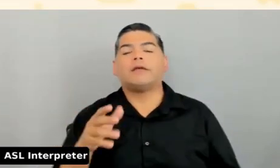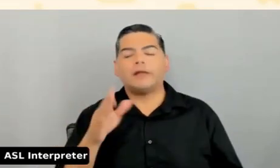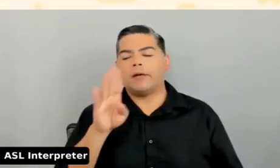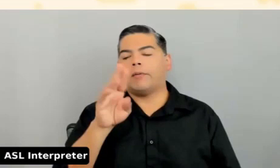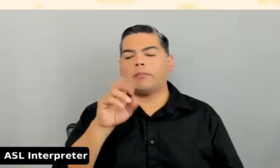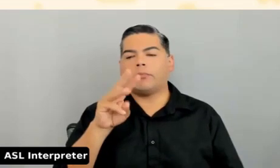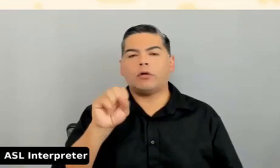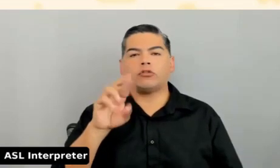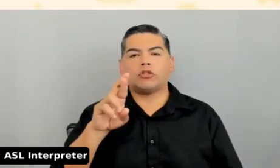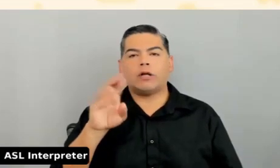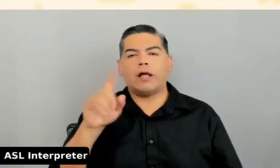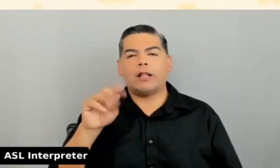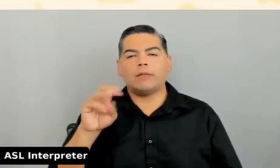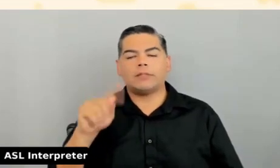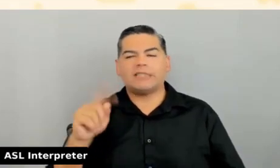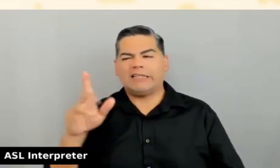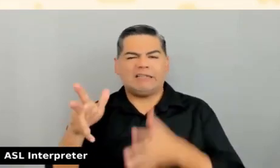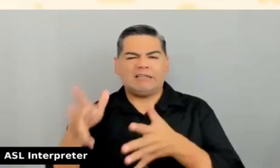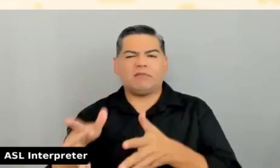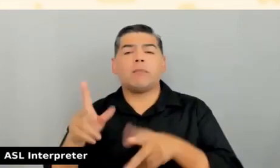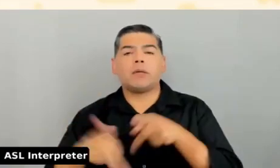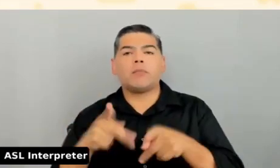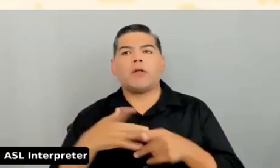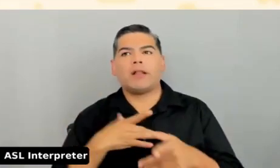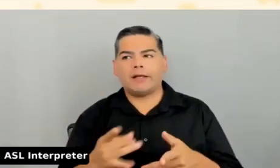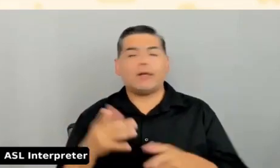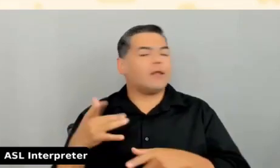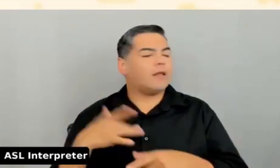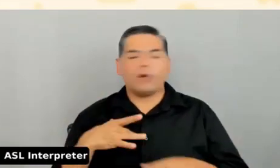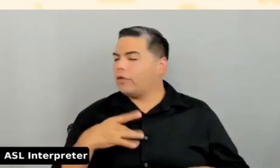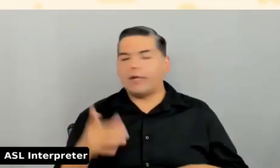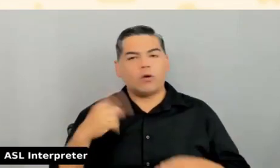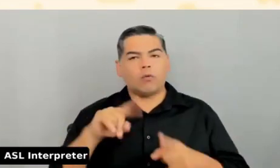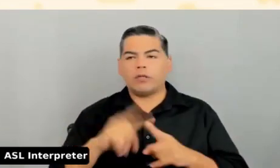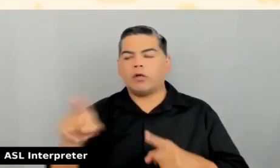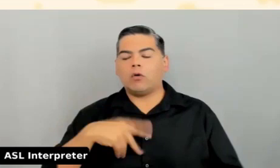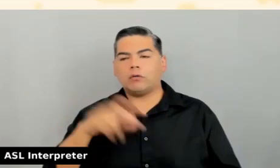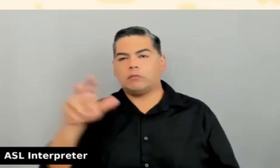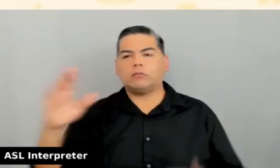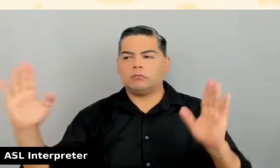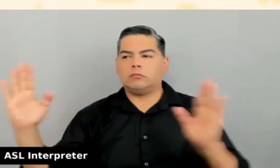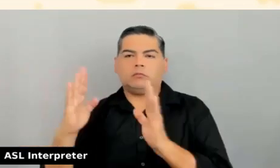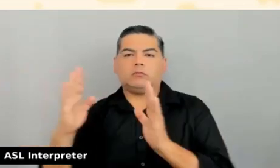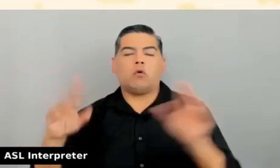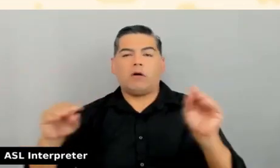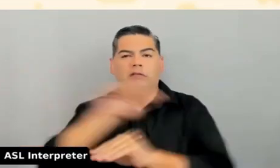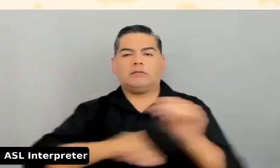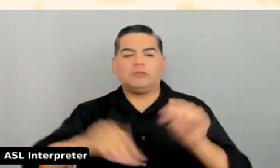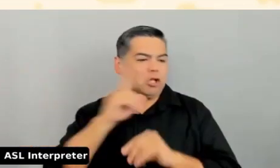People are used to them, people like them, they do not like it when someone walks over to their desk and basically rearranges everything on them.